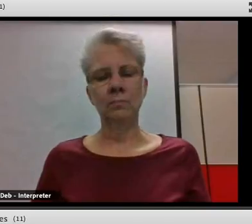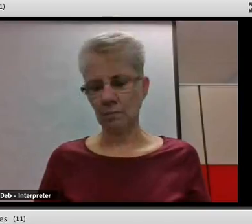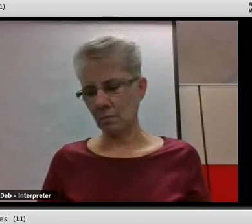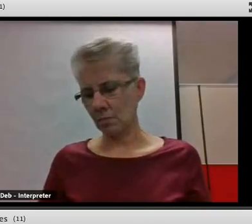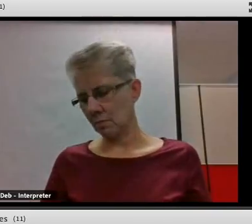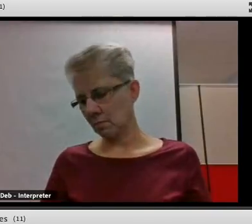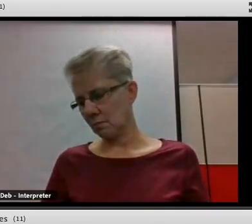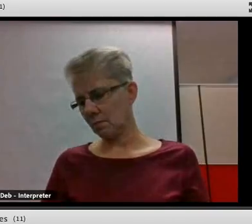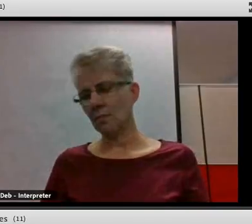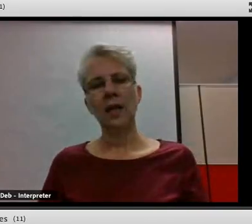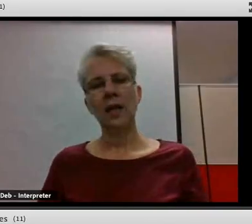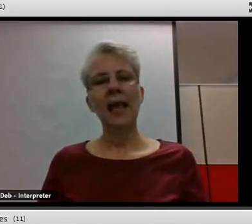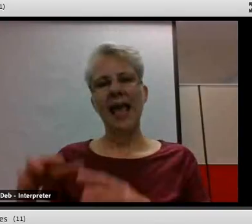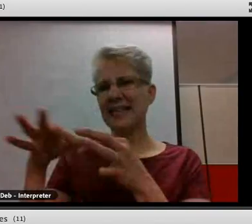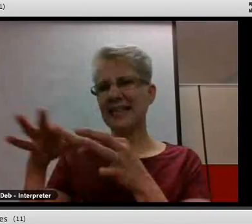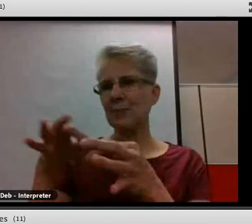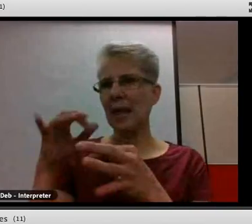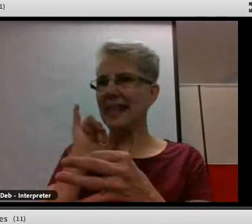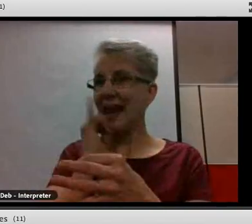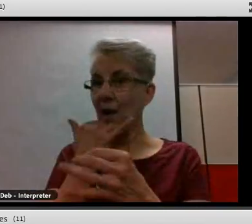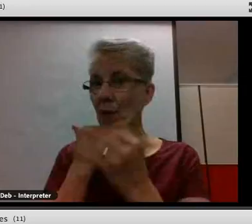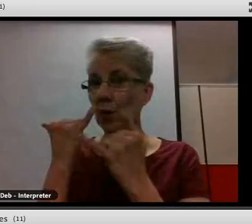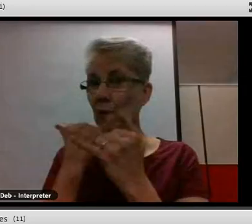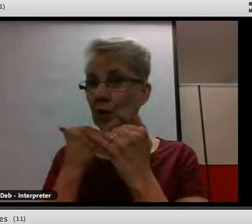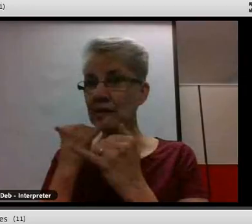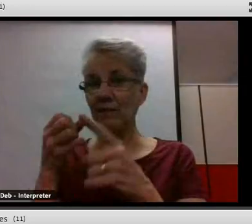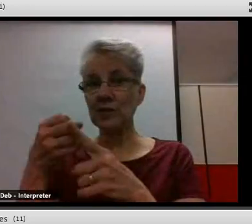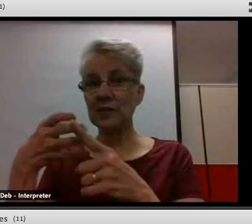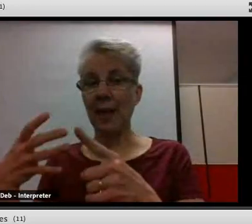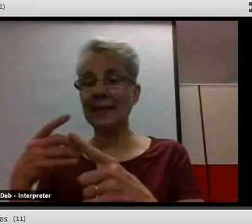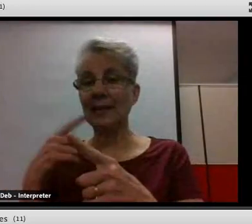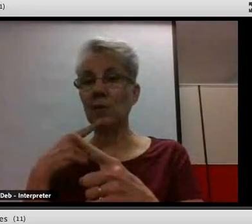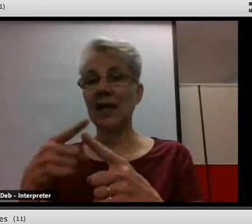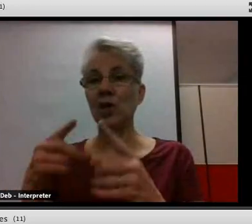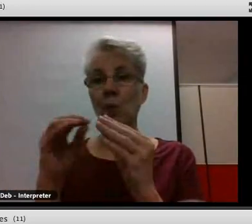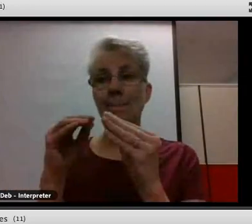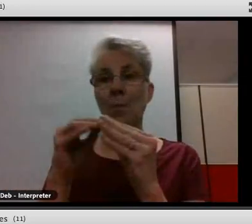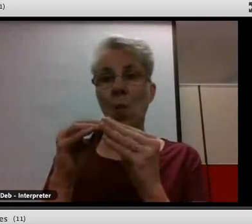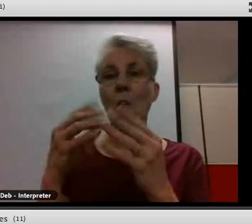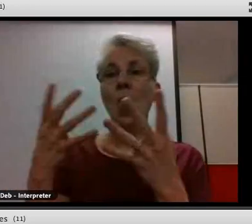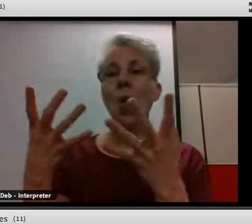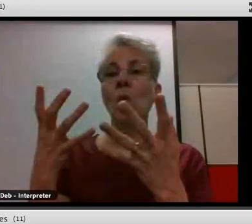So if I right-click, and you'll see down here it says view Fangs,